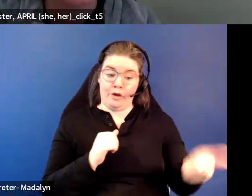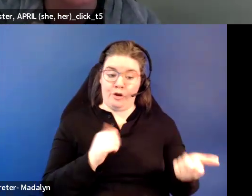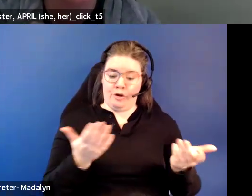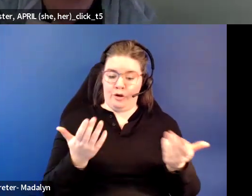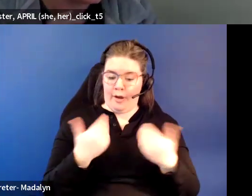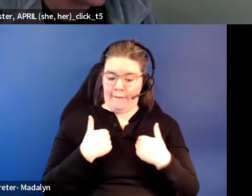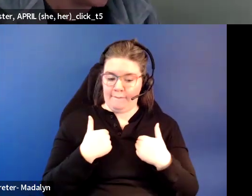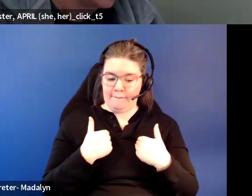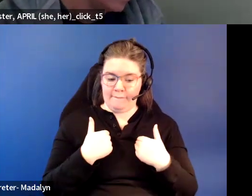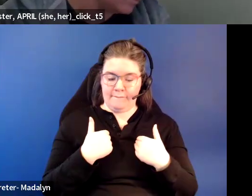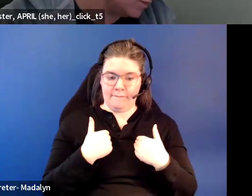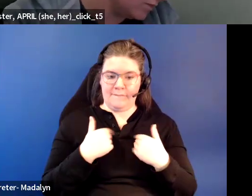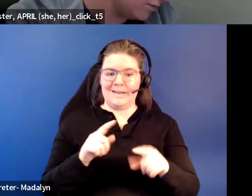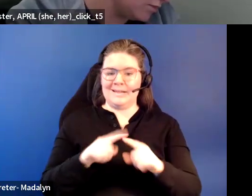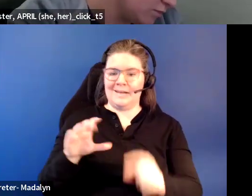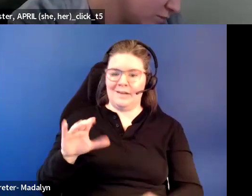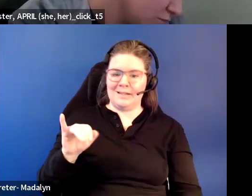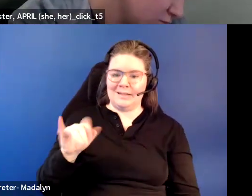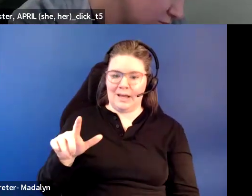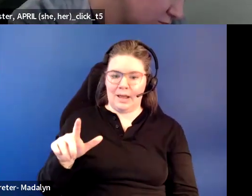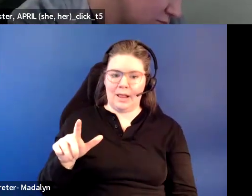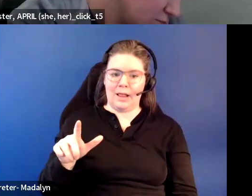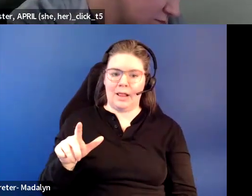Carolyn Grawi: a different cell, who's been very in with their.